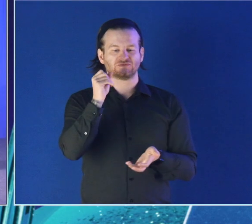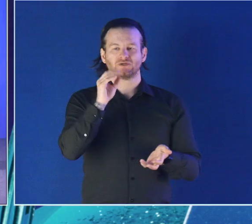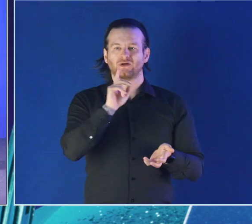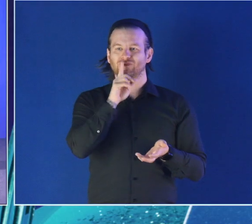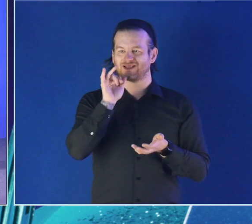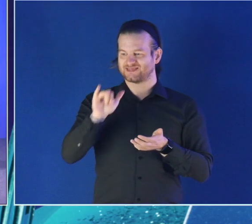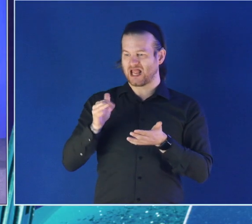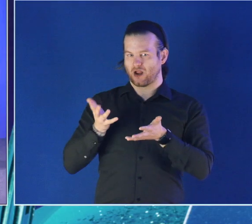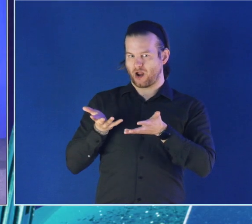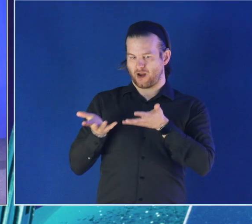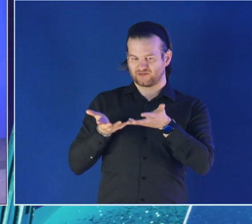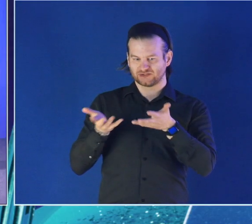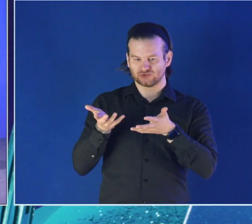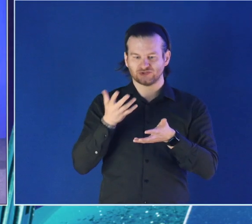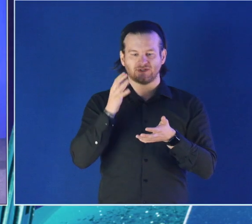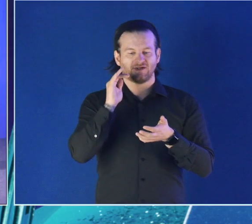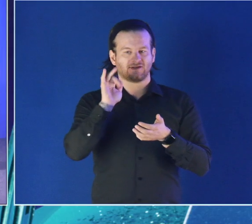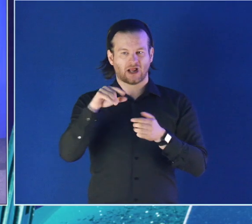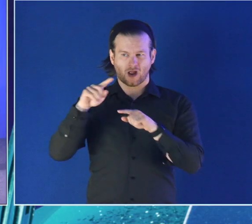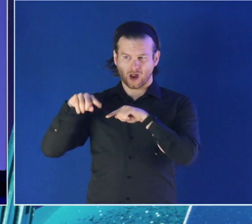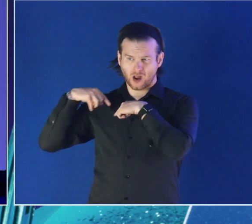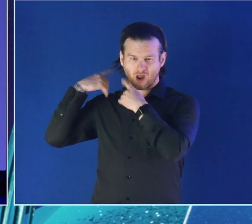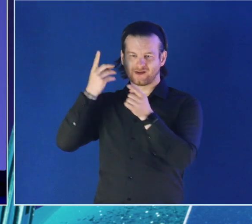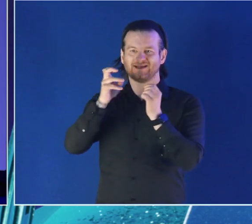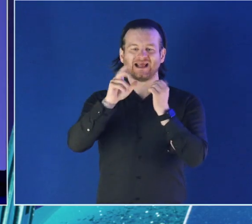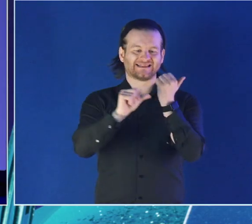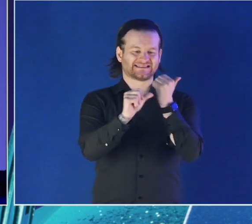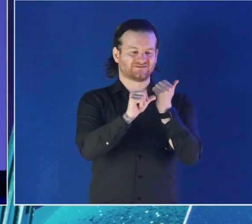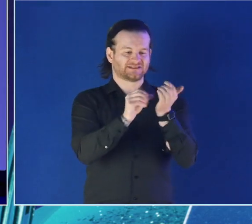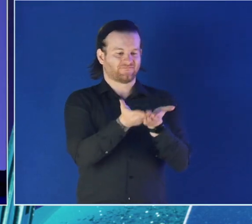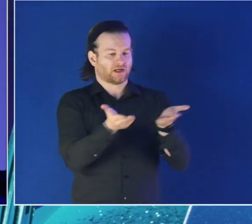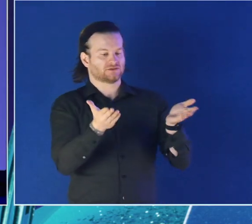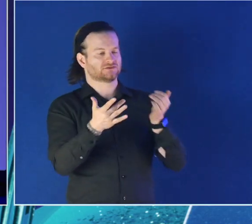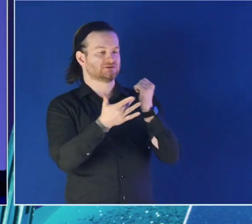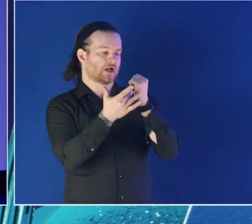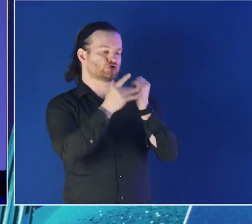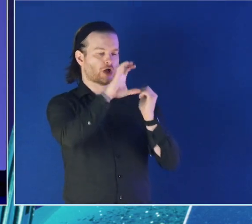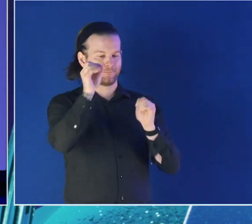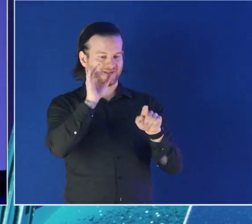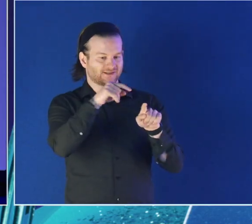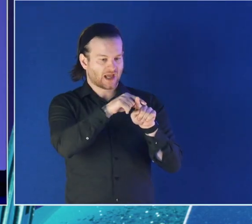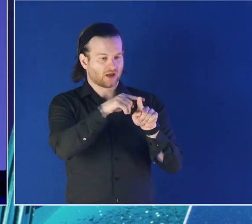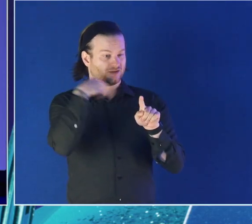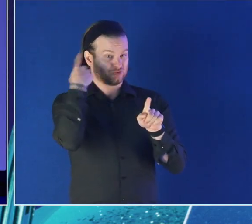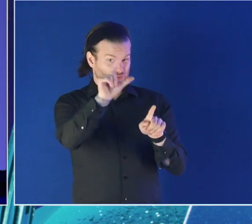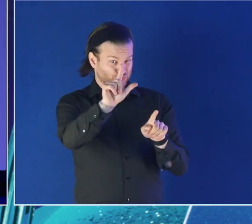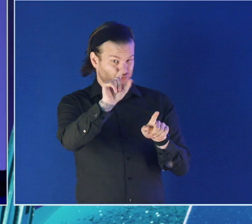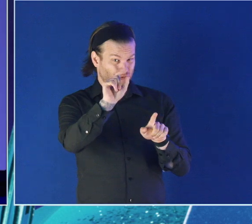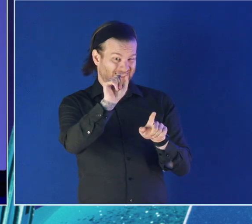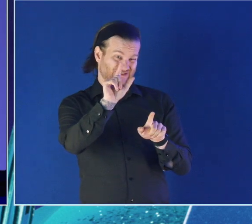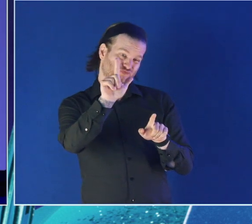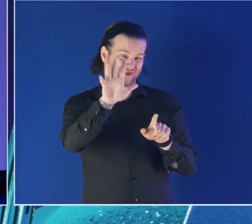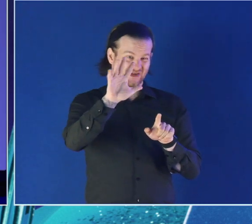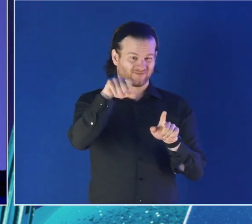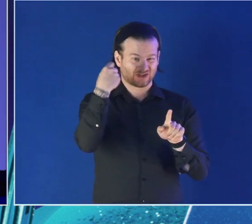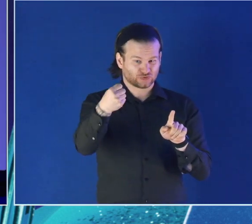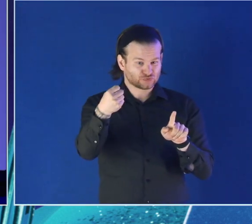I was two when Jenny was three, in developing. And it's changed so much. We did hardware, software.